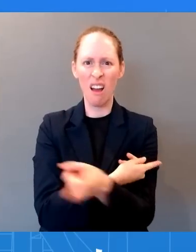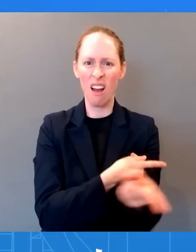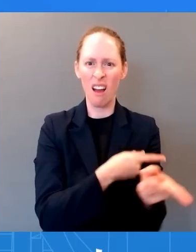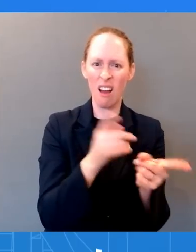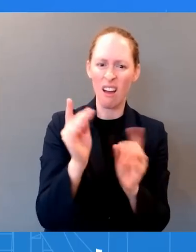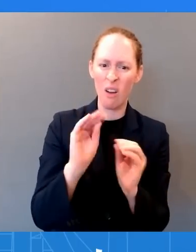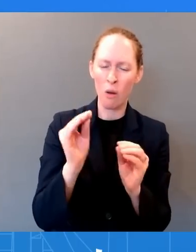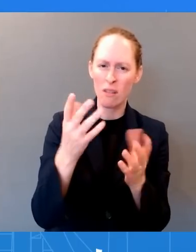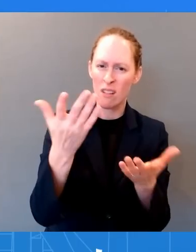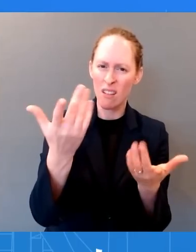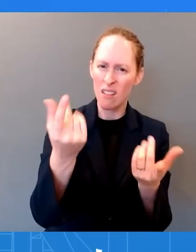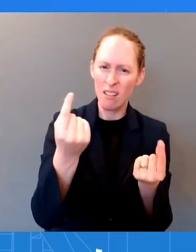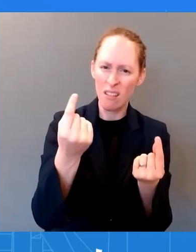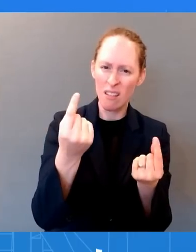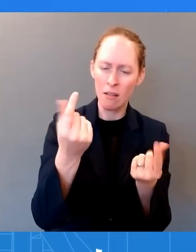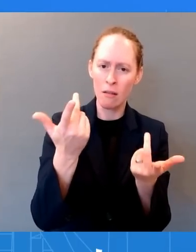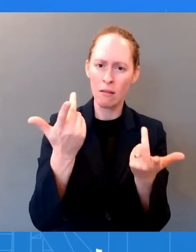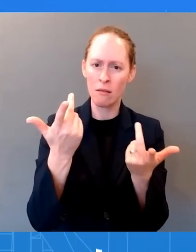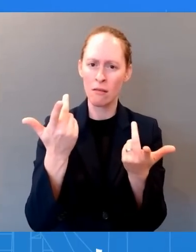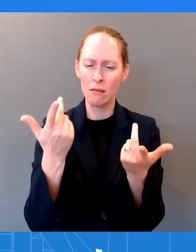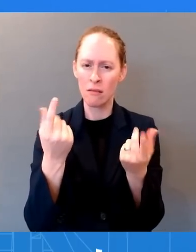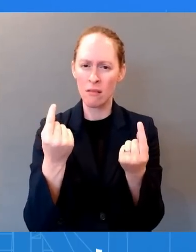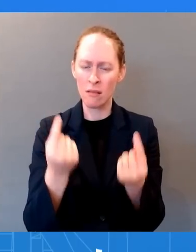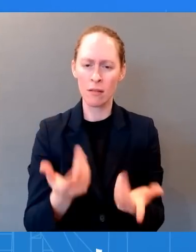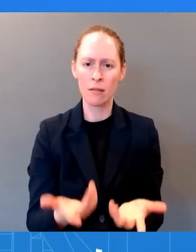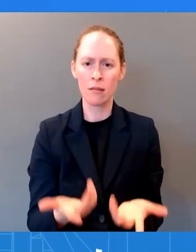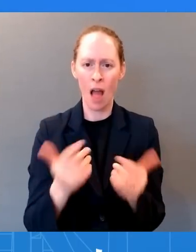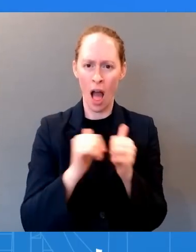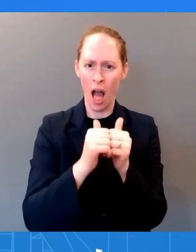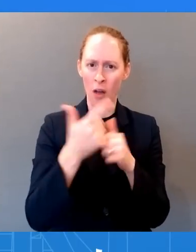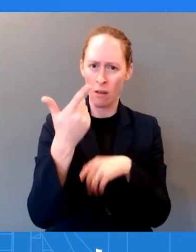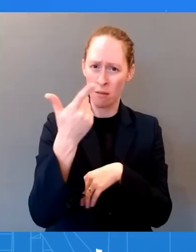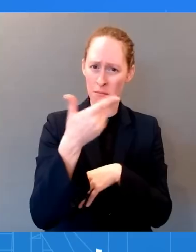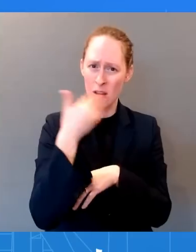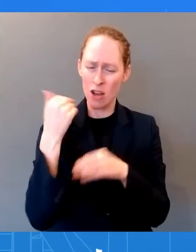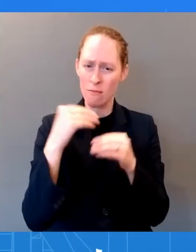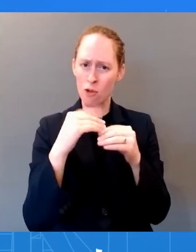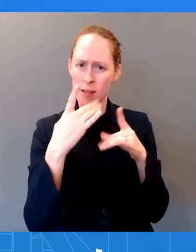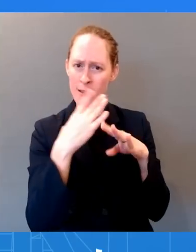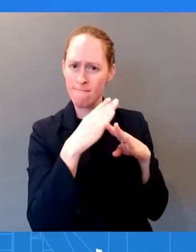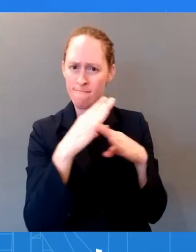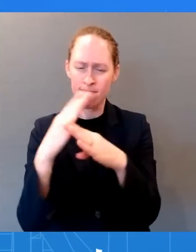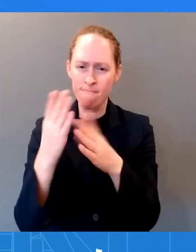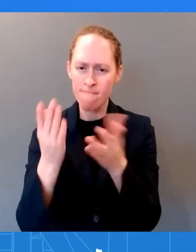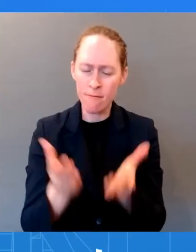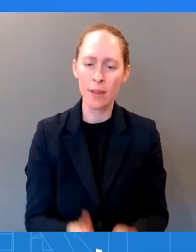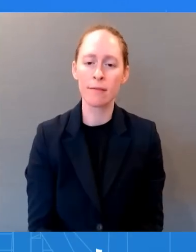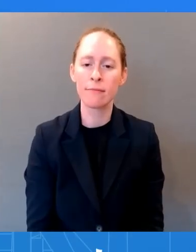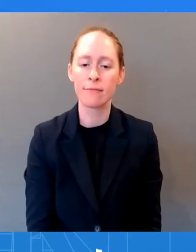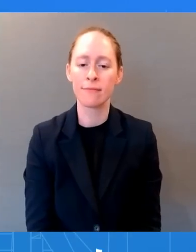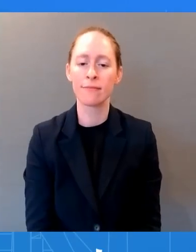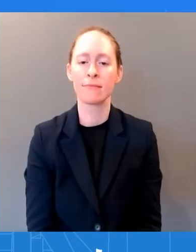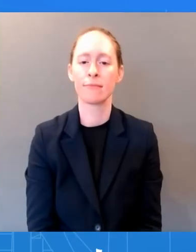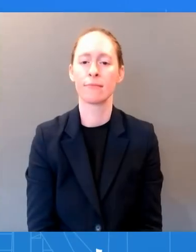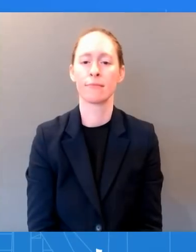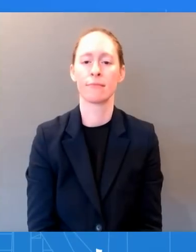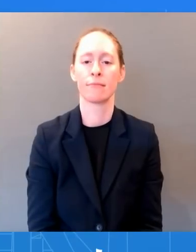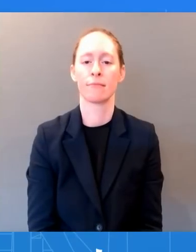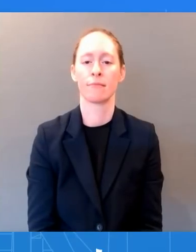and set up joint protocols with Mexico and Guatemala to catch more human traffickers. We have already made over 3,000 arrests